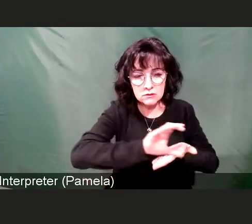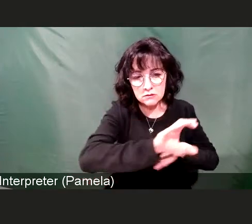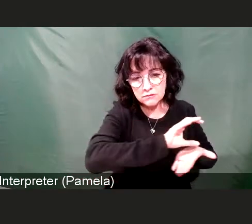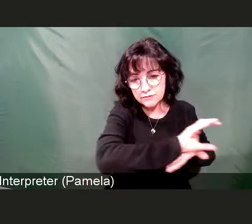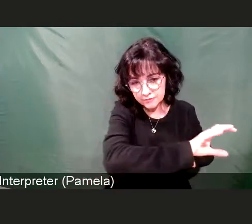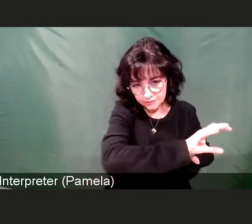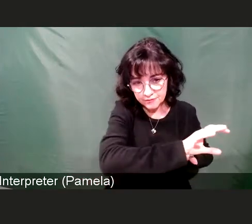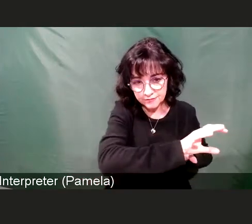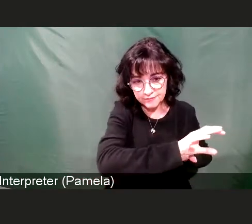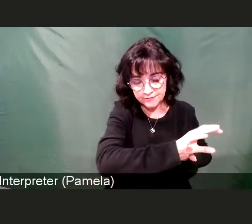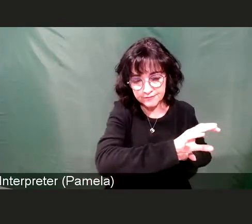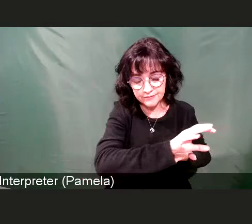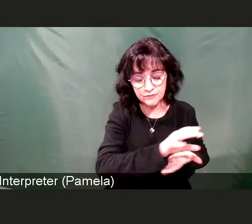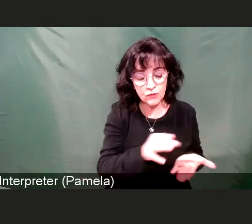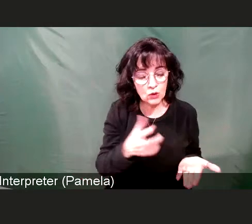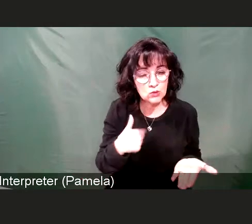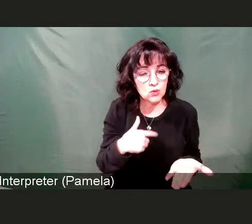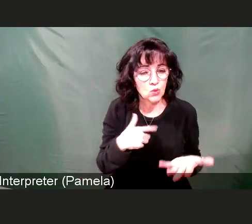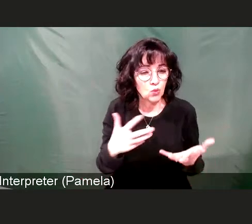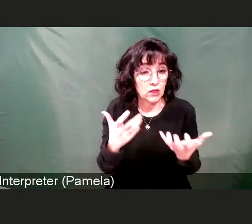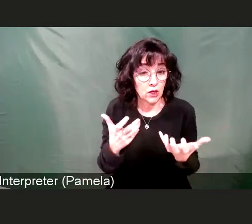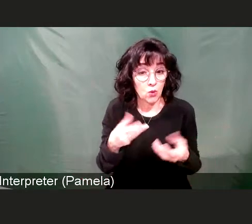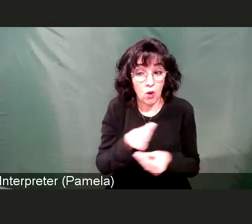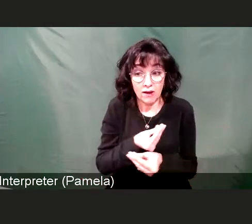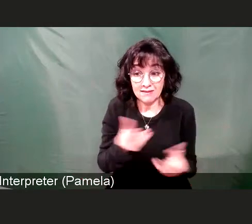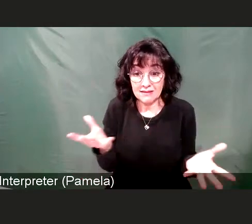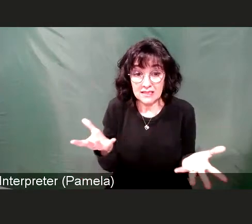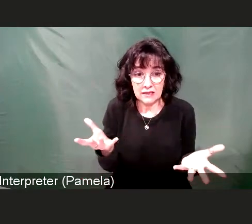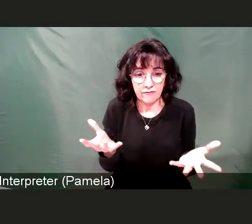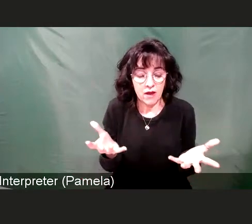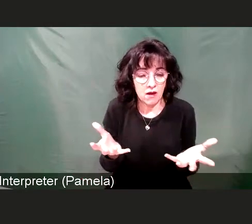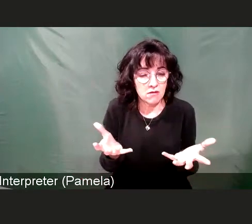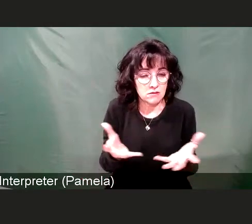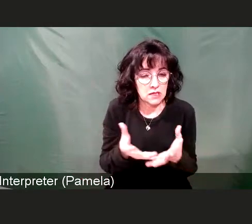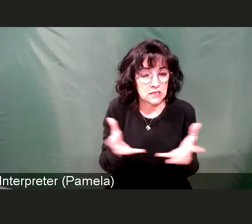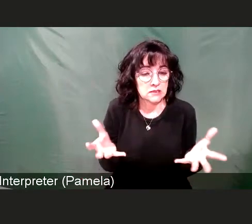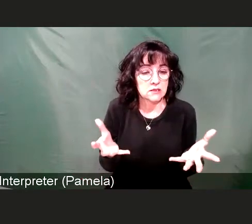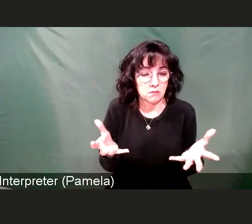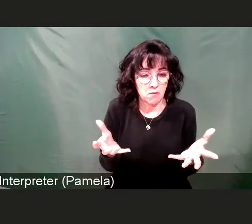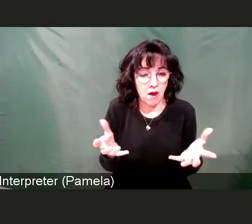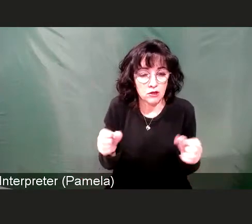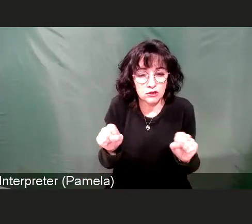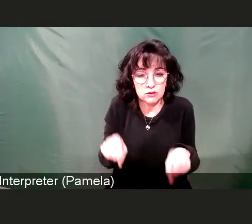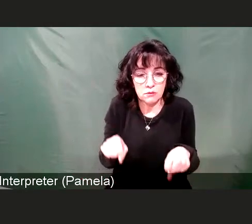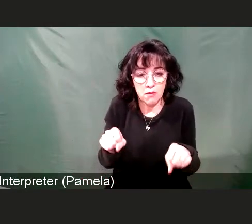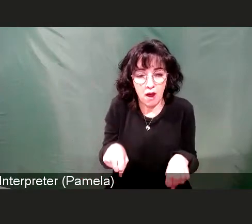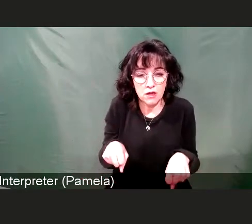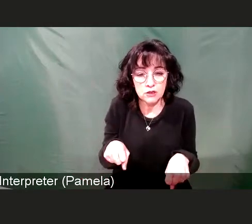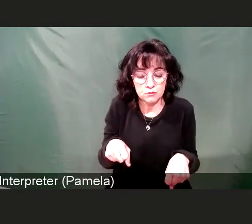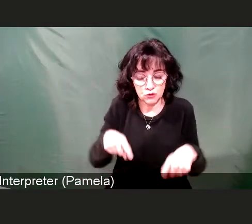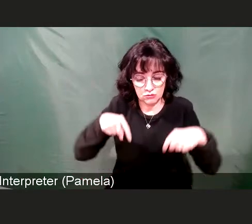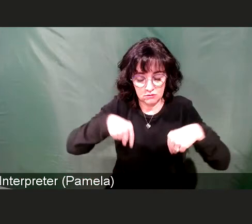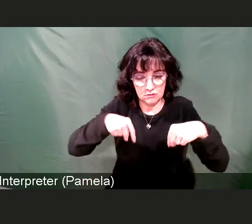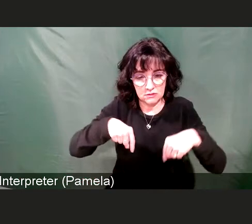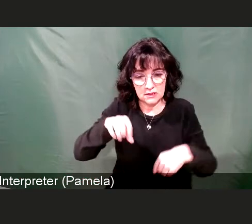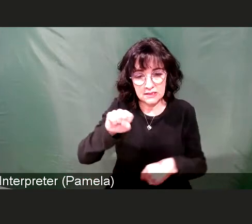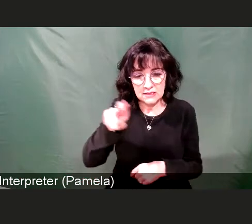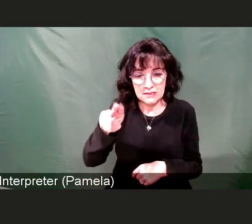in order to give as much vaccine as possible to Sussex County, our neighbors and our community.